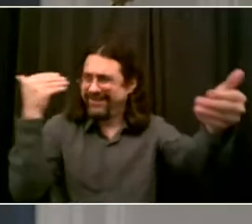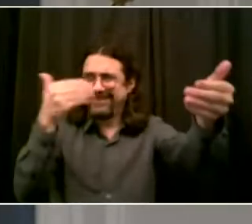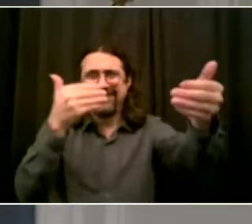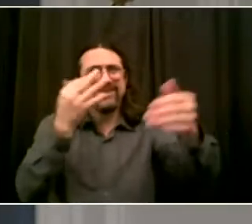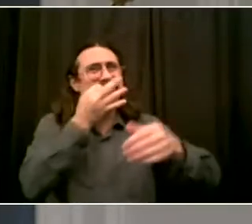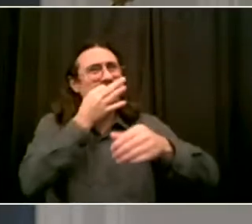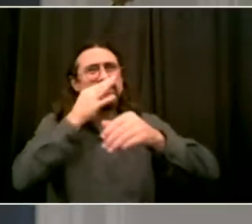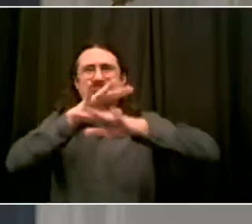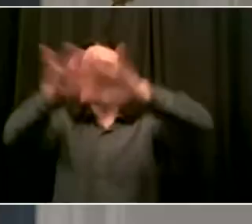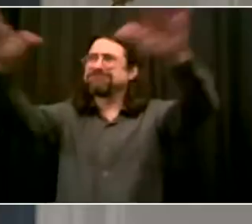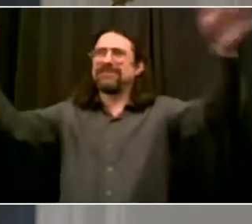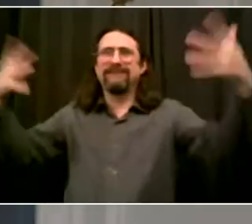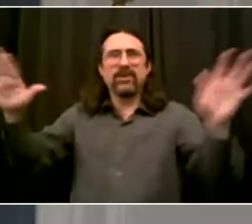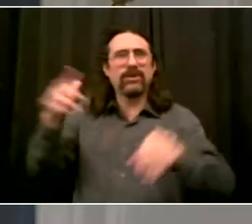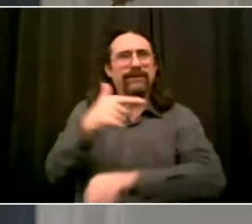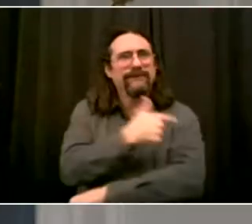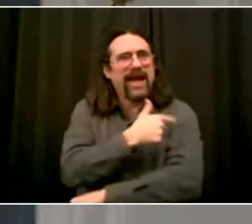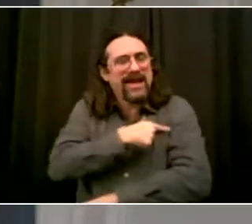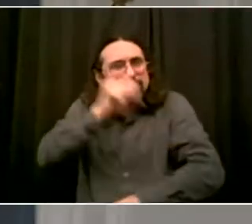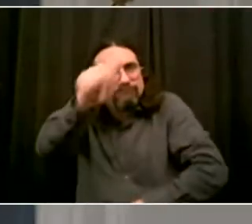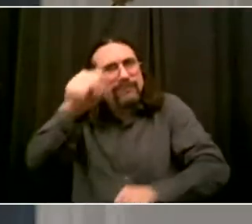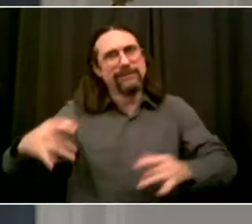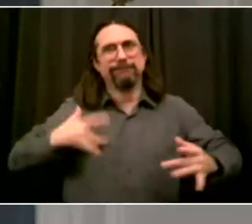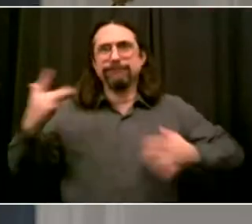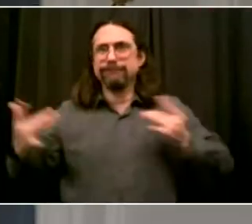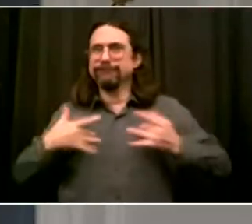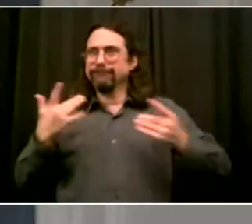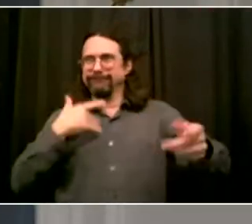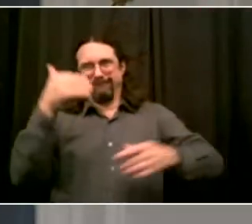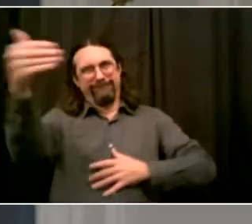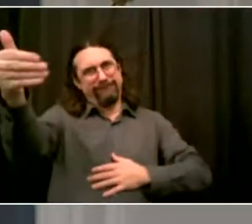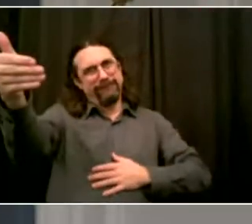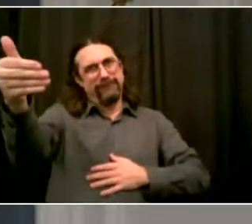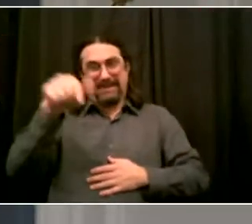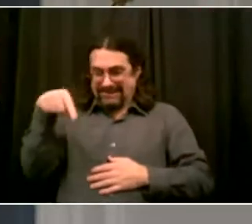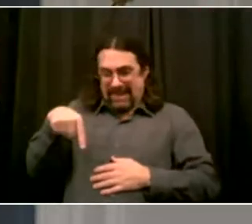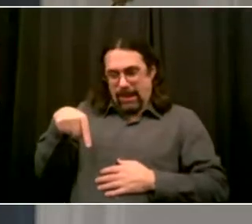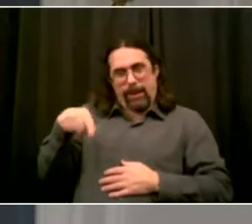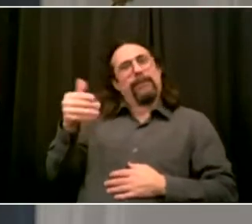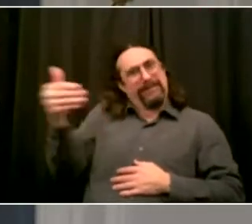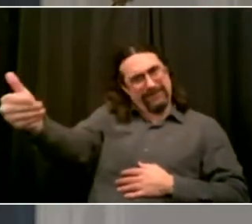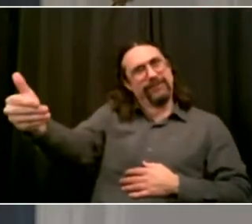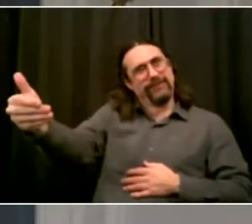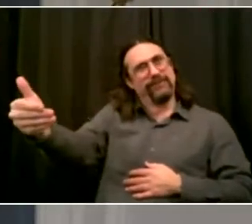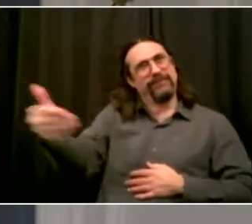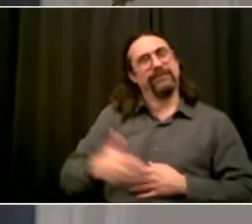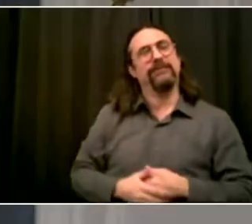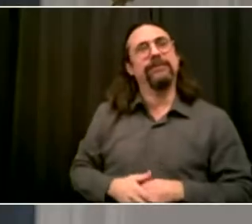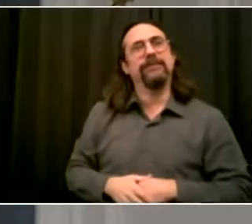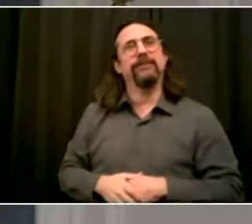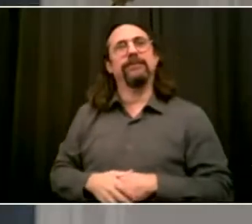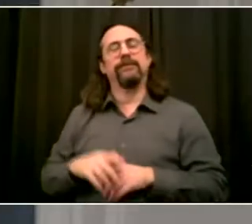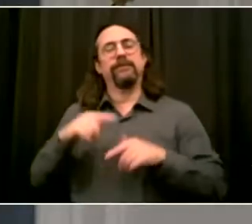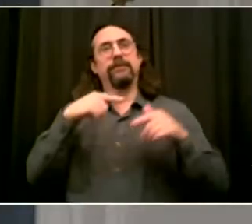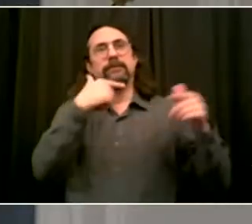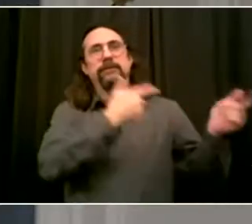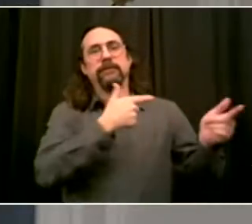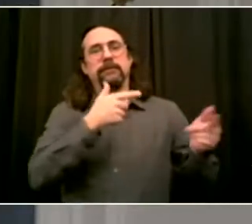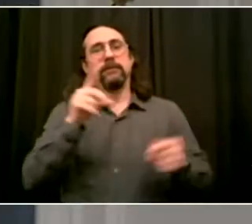HAS SAID. THE REALITY IS,